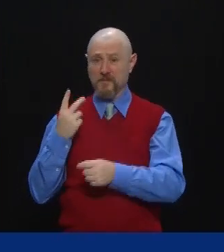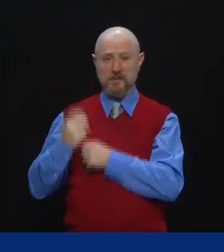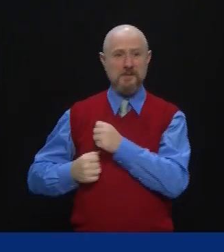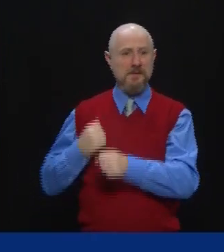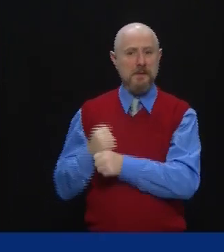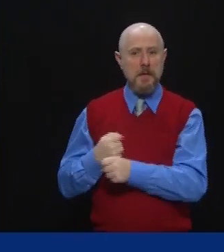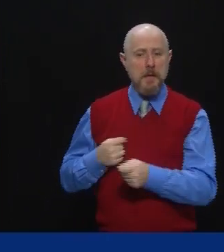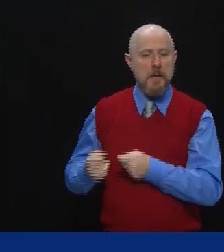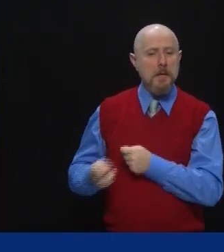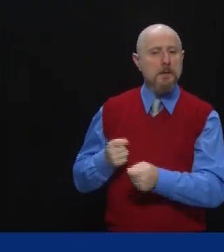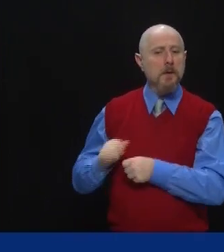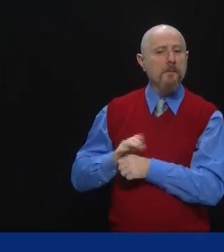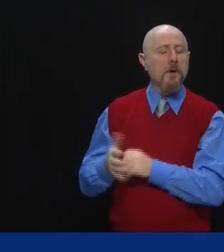DEALING WITH NOW. WE HAVE TO ADAMT.